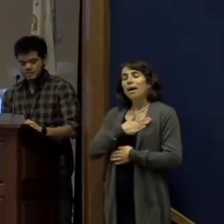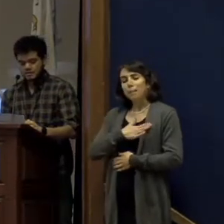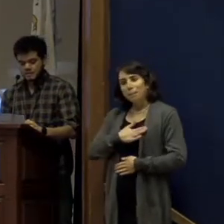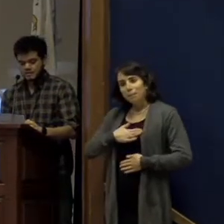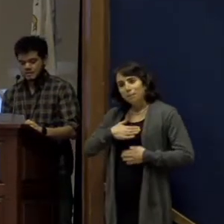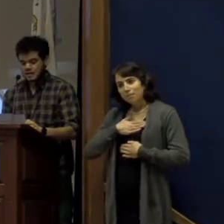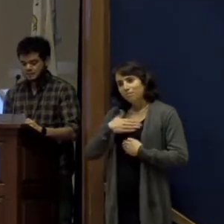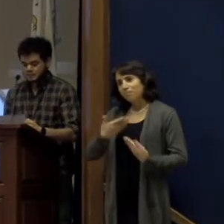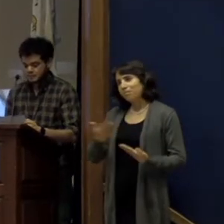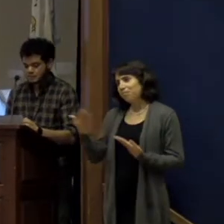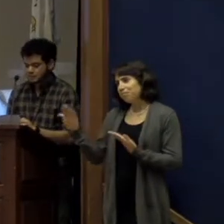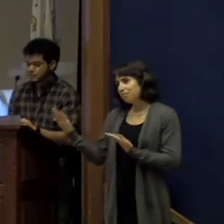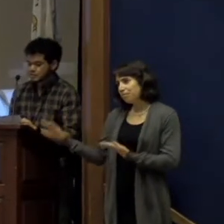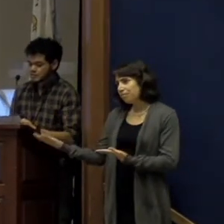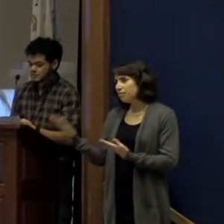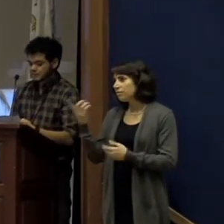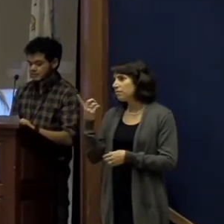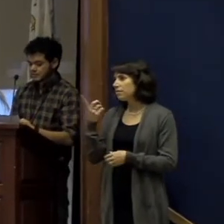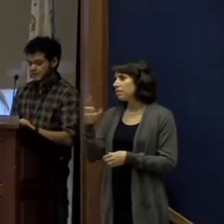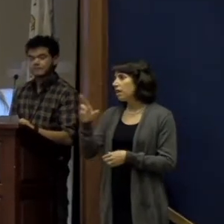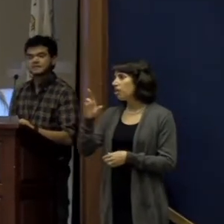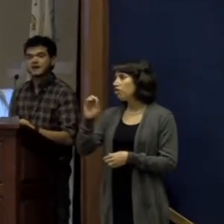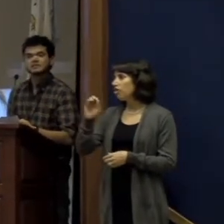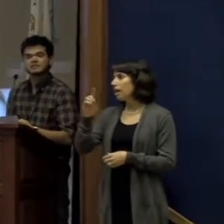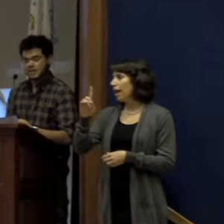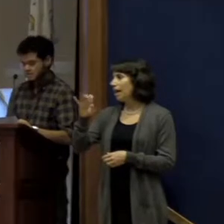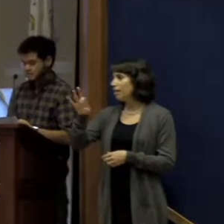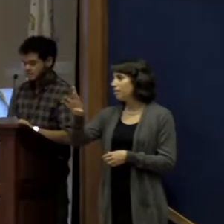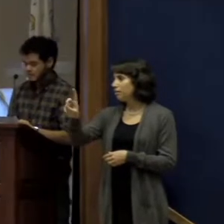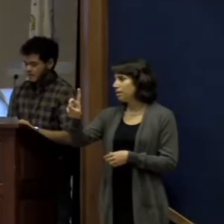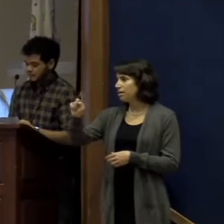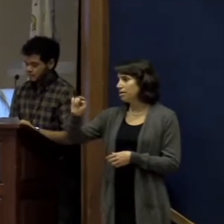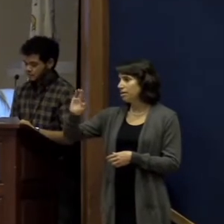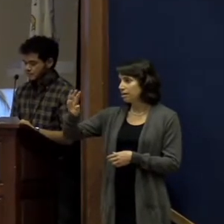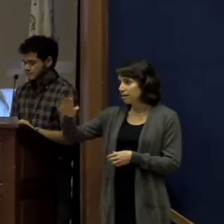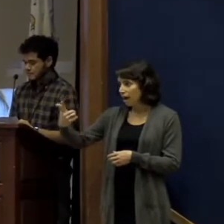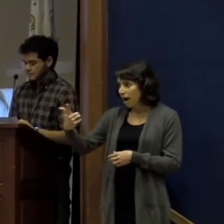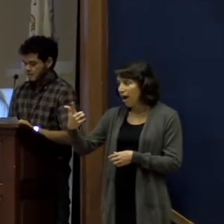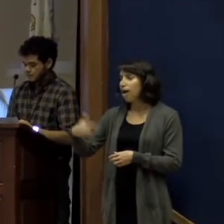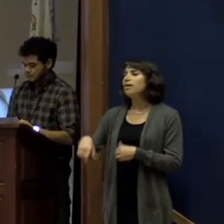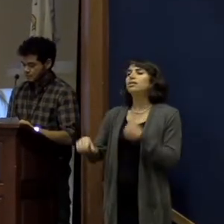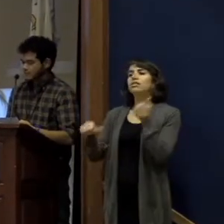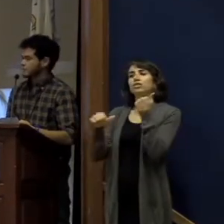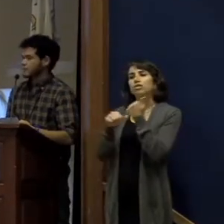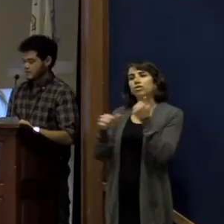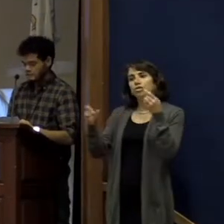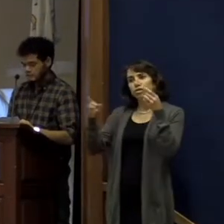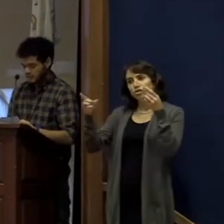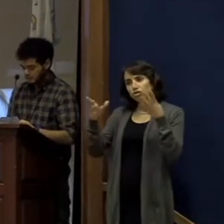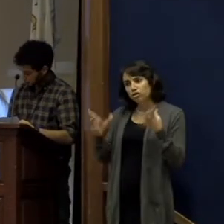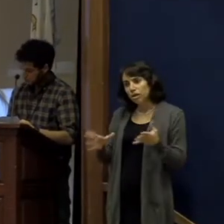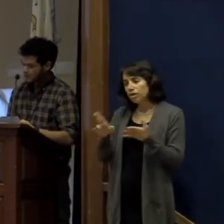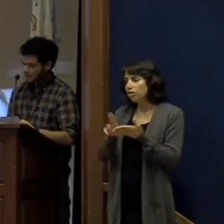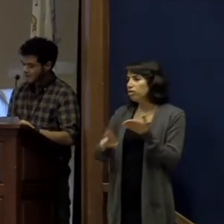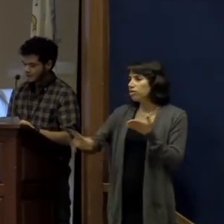Edna Tan who's an associate professor of science education at the University of North Carolina Greensboro